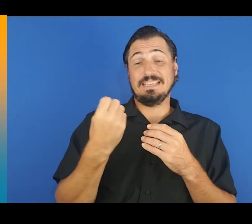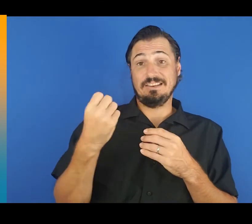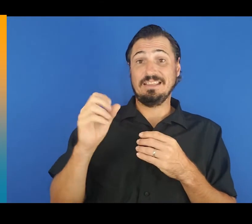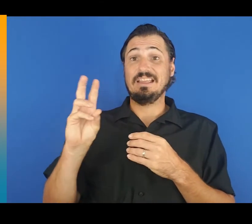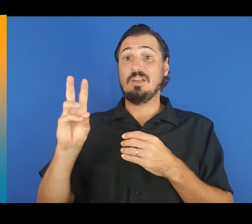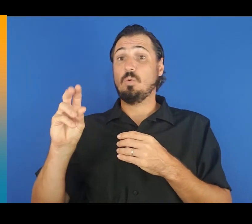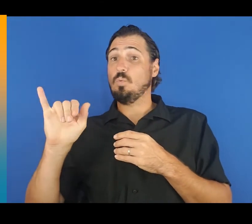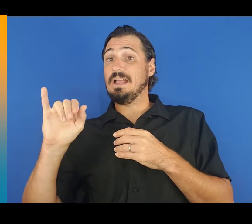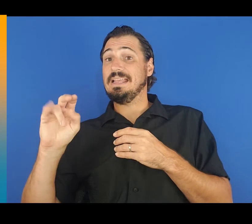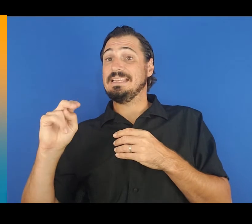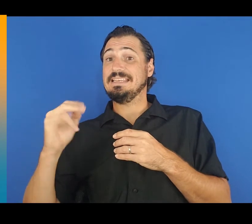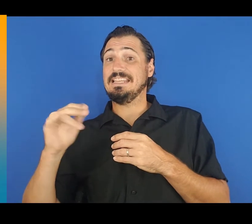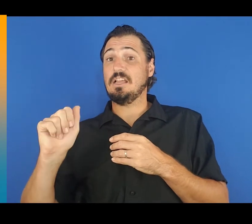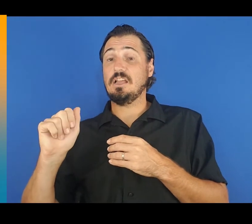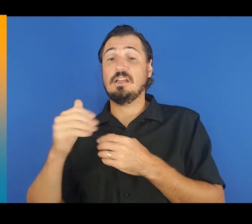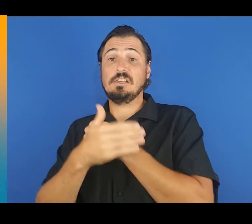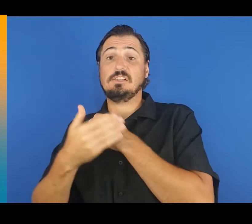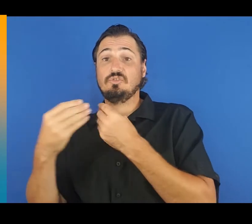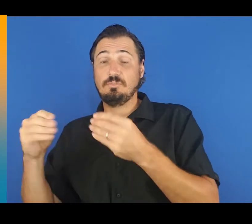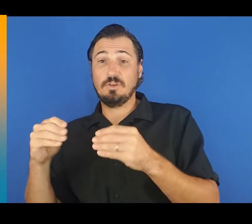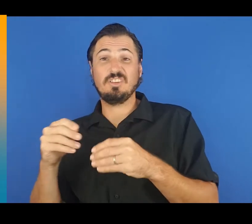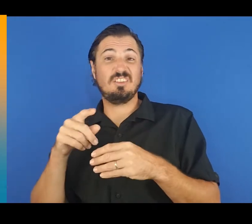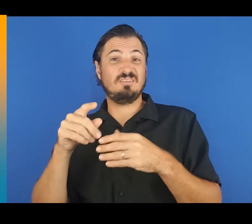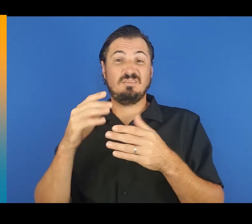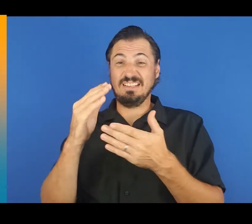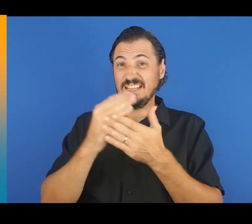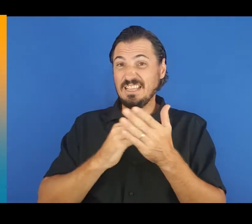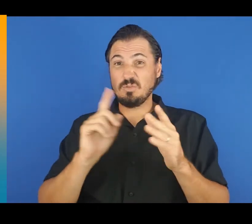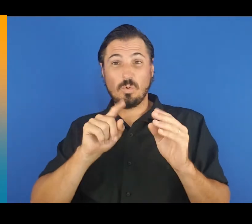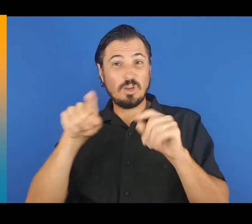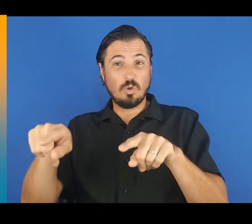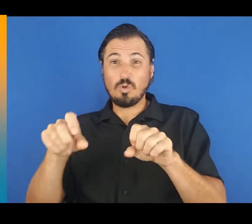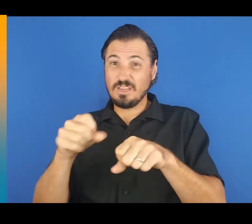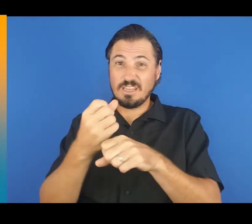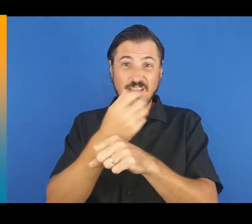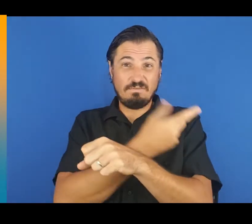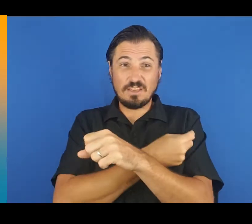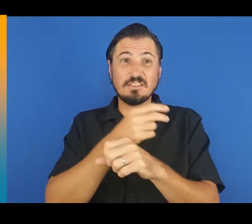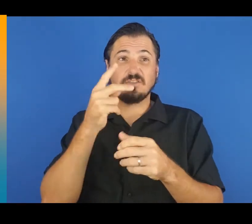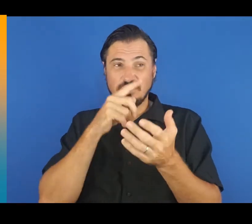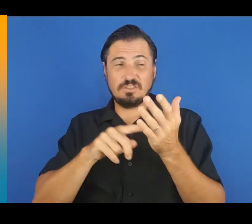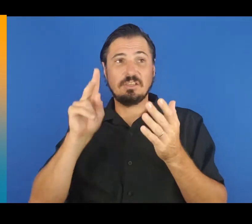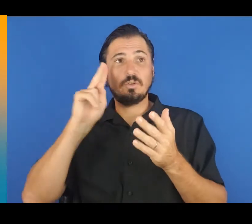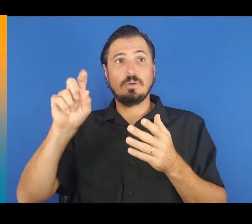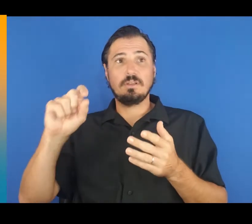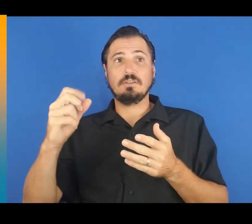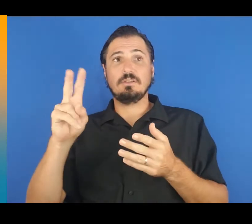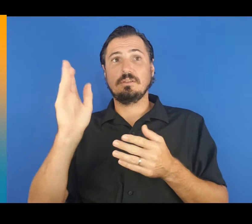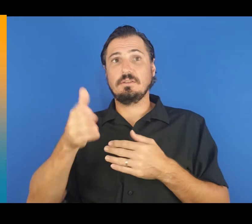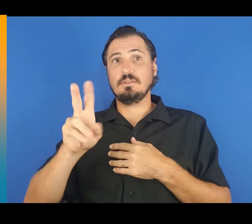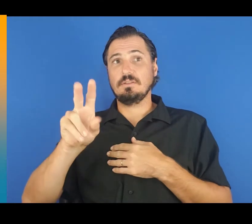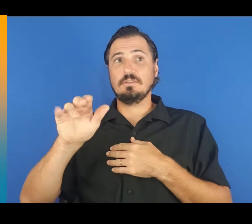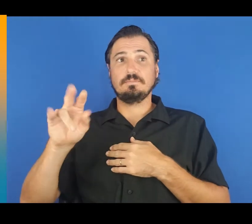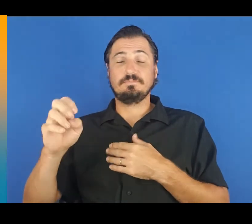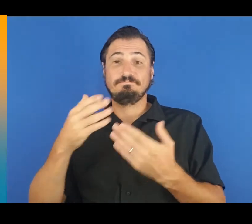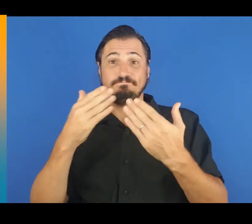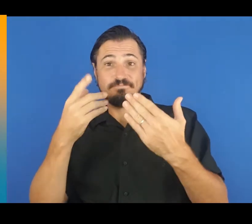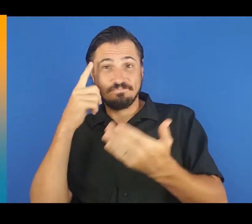For a full list of locations for all three vaccines, visit Kauai.gov/vaccine. Mahalo for your kokua